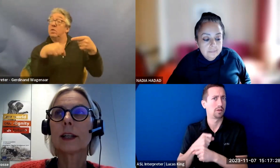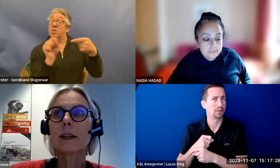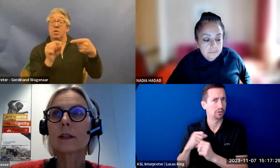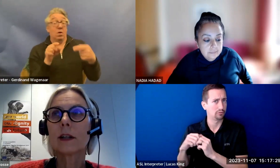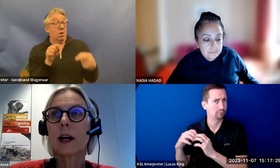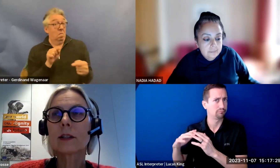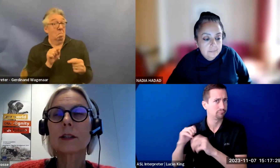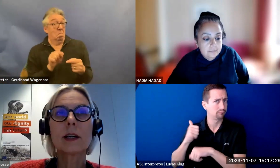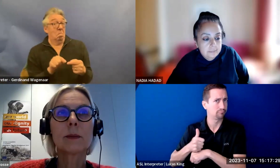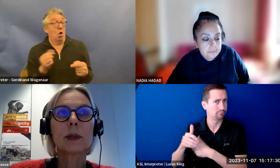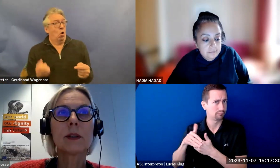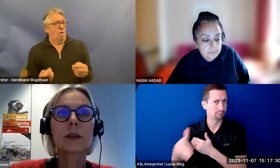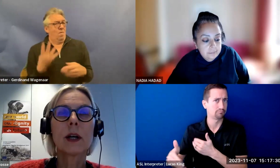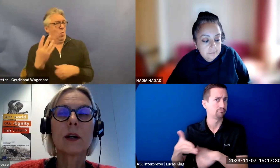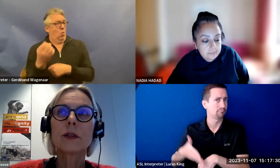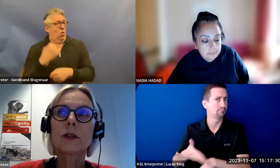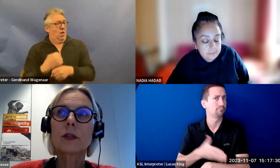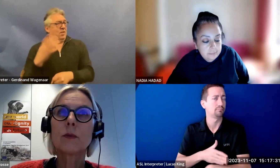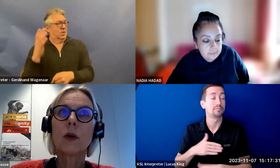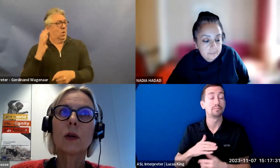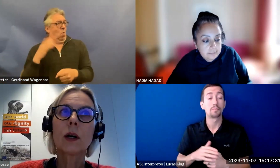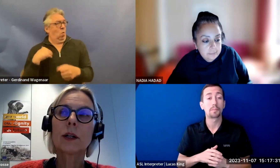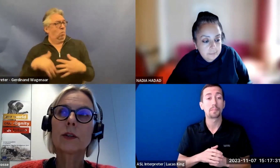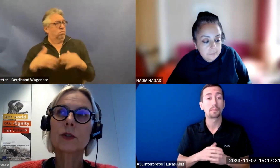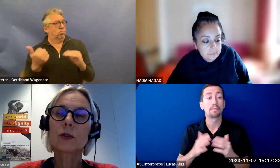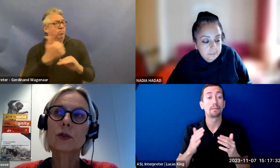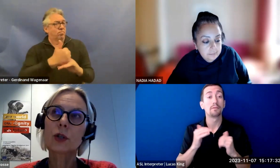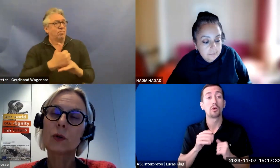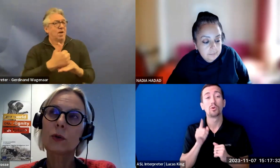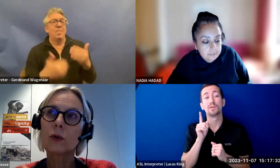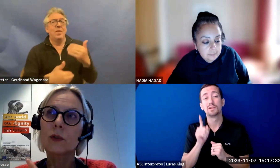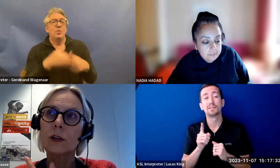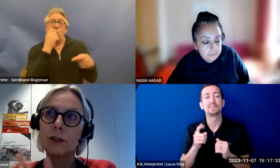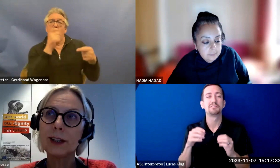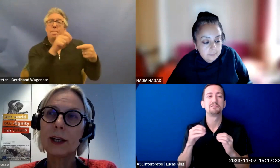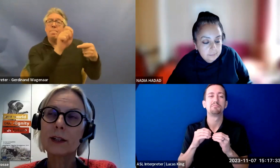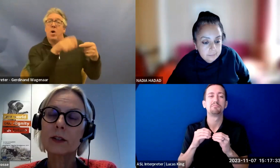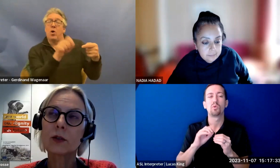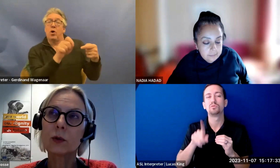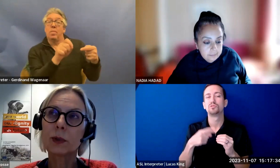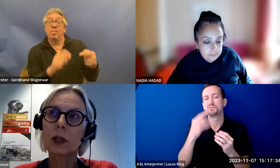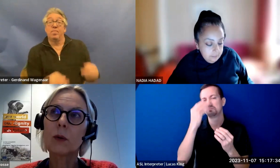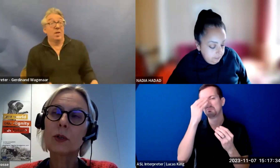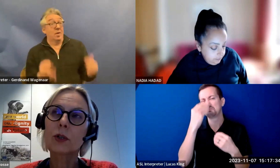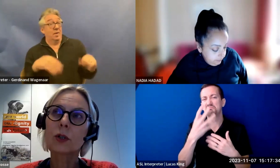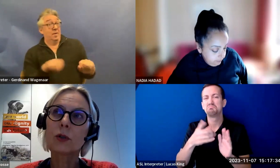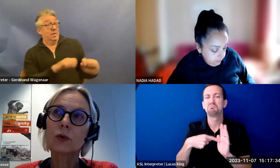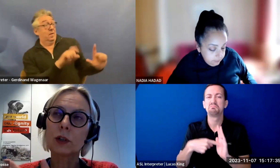Last slide, please. This is a slide to show you that we, as the European Commission